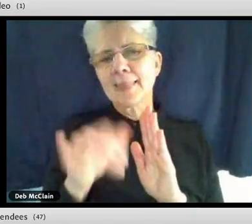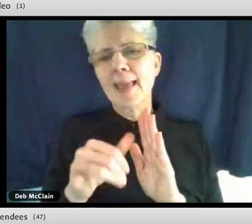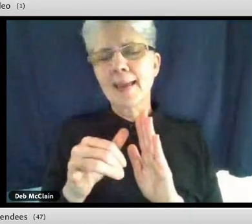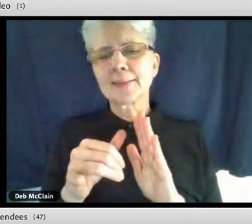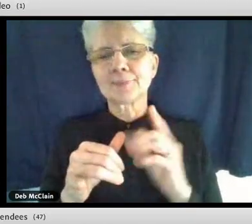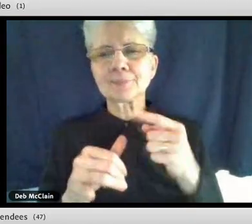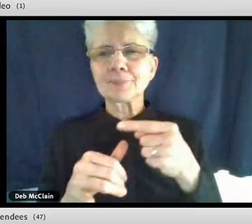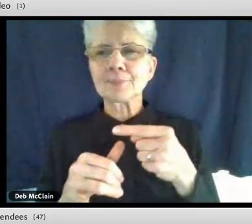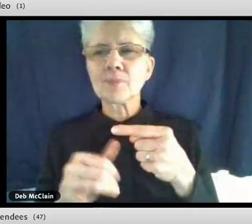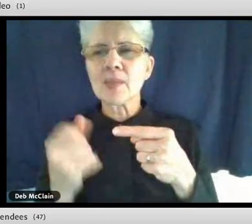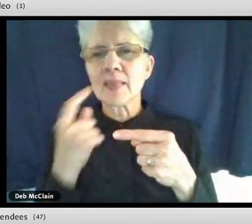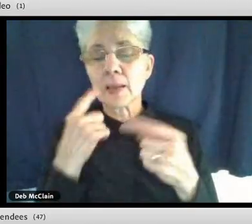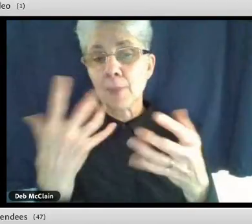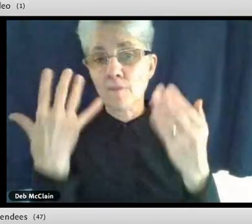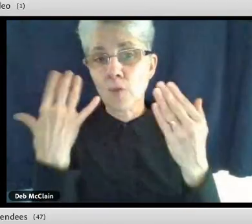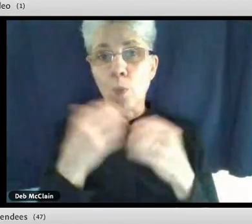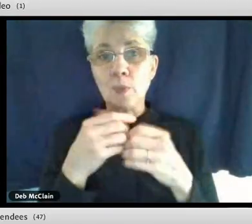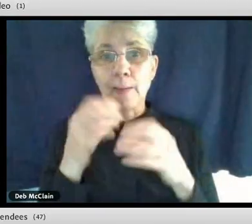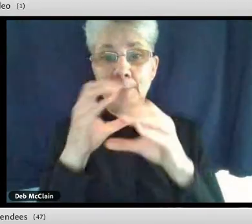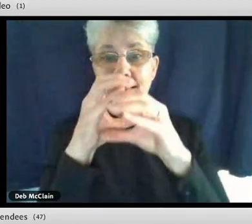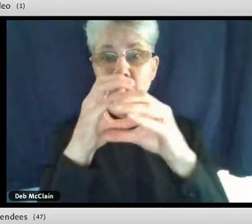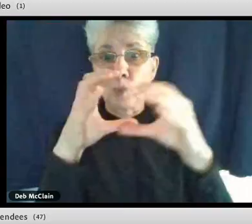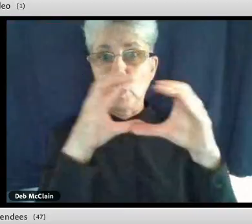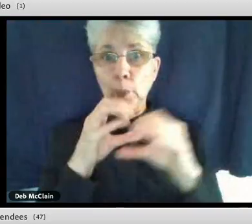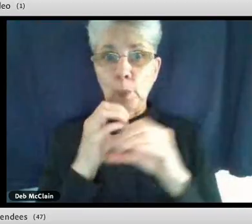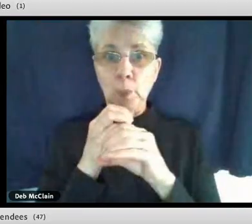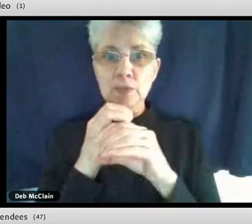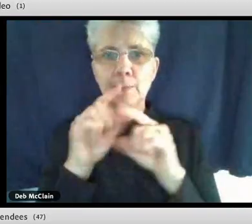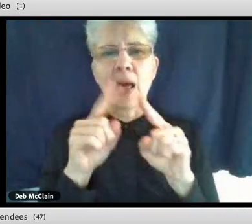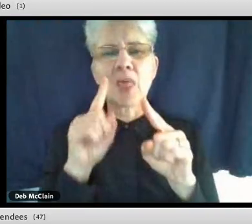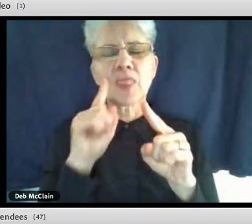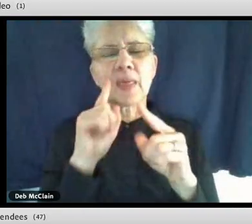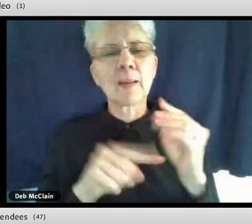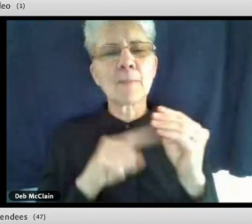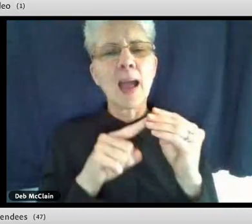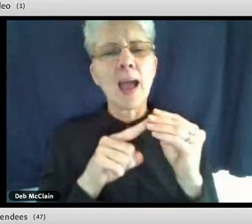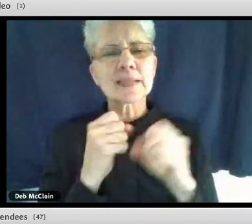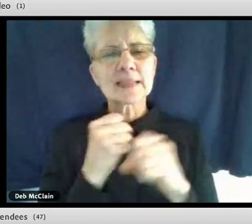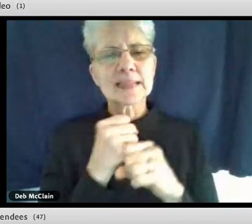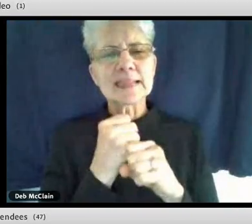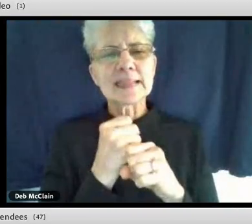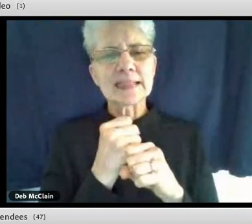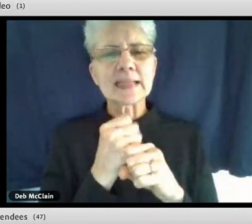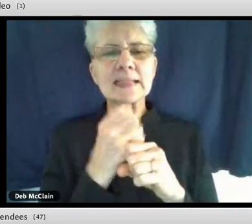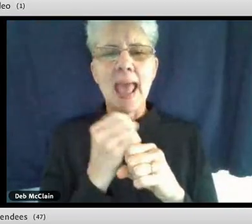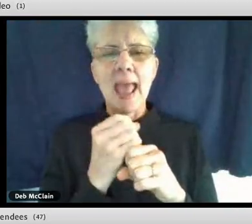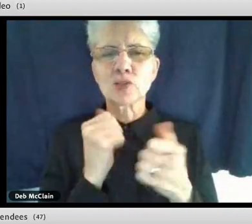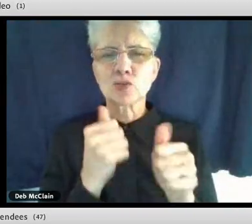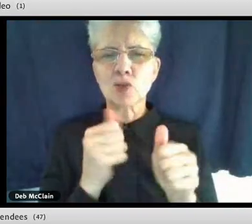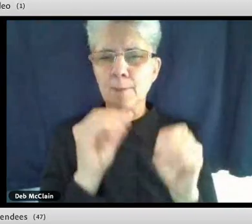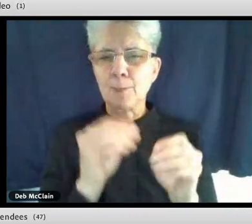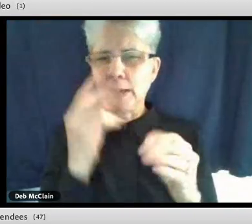overwhelming with the big circles, but again, think about the statistics, and try to put it in perspective.